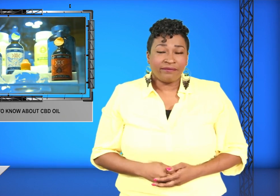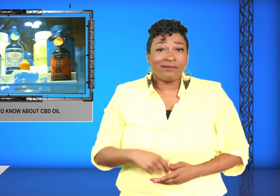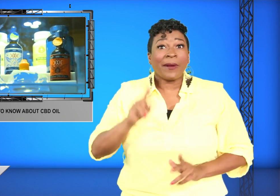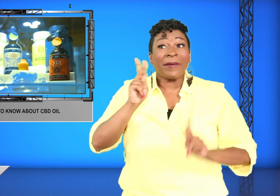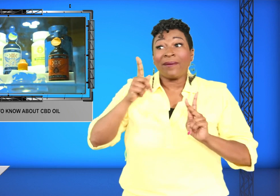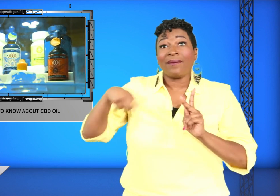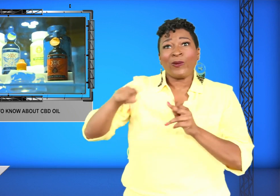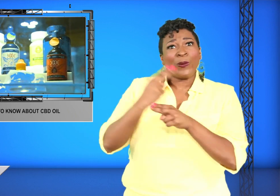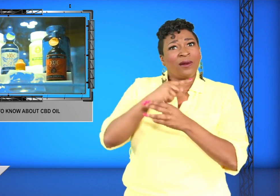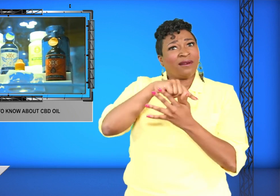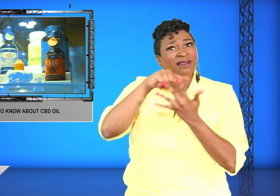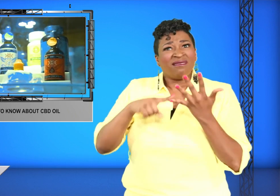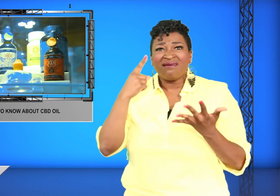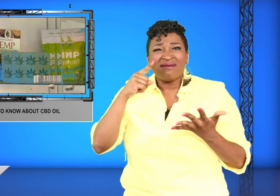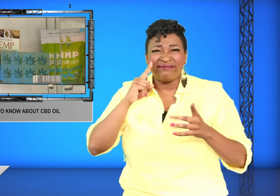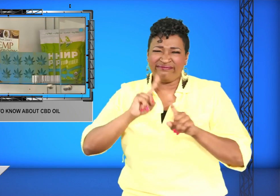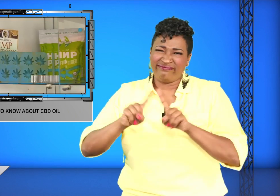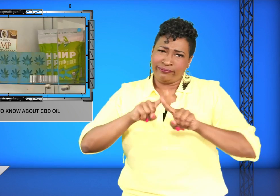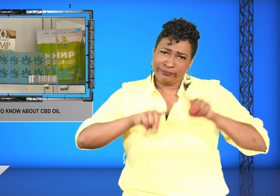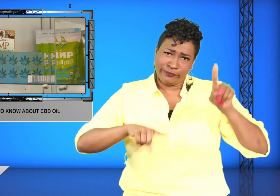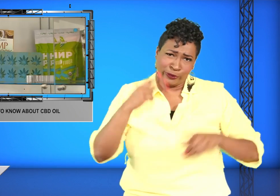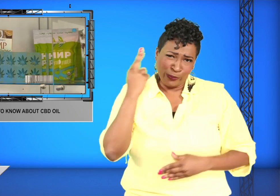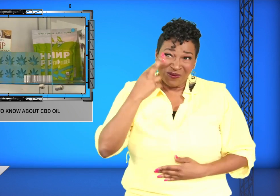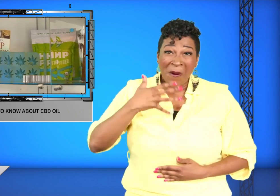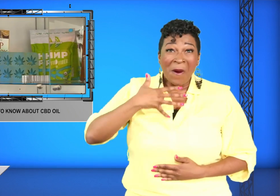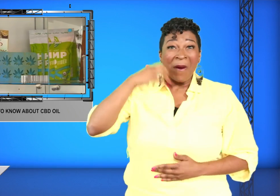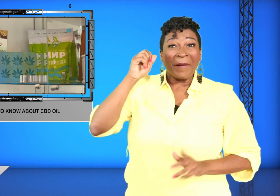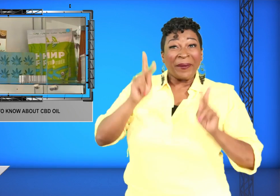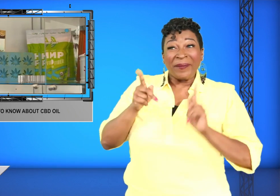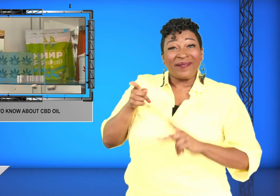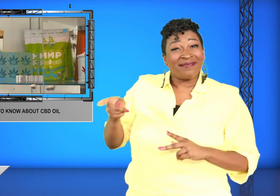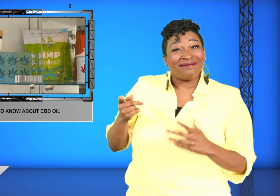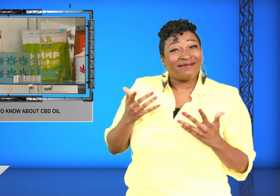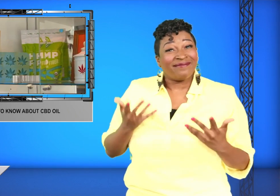And people use it for a variety of reasons.